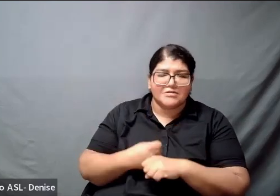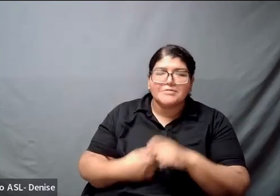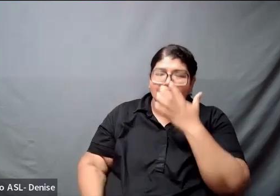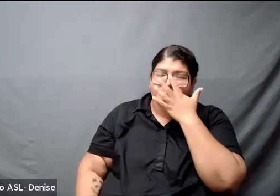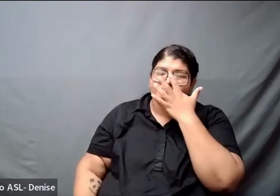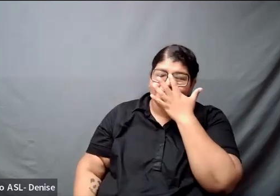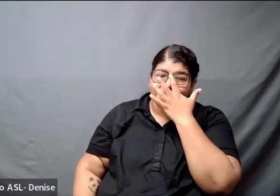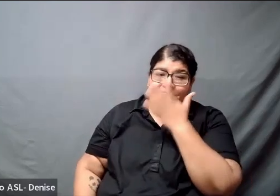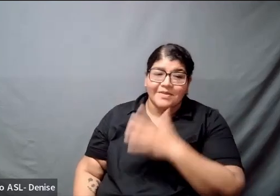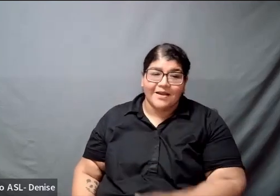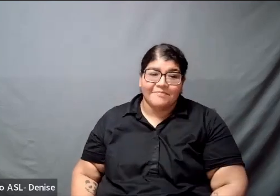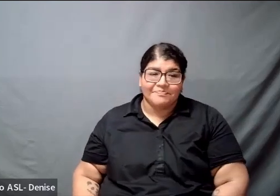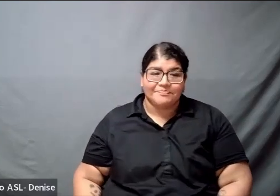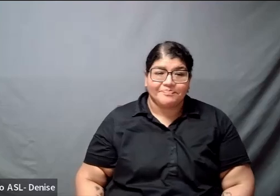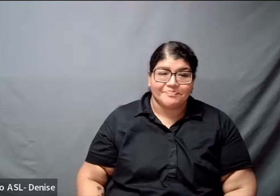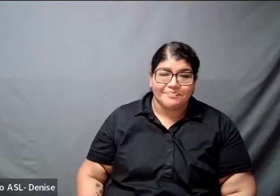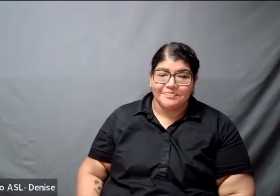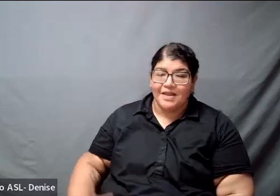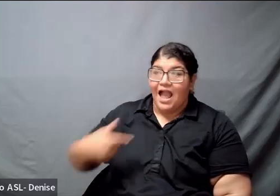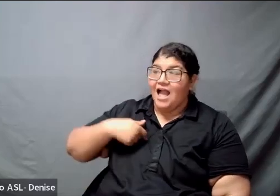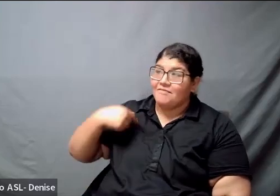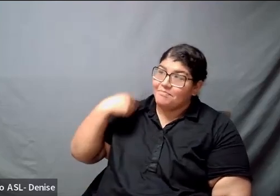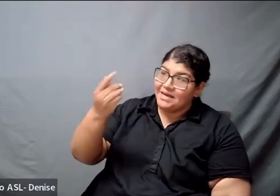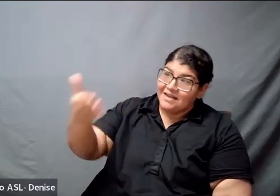I have been invited to libraries, to schools,